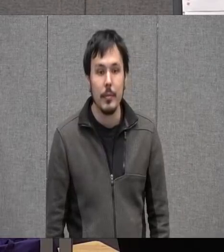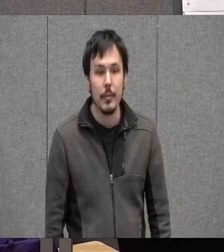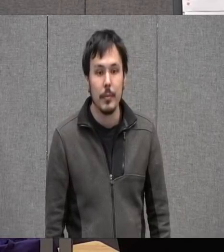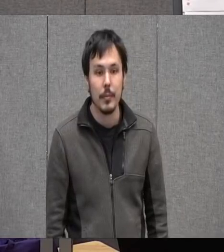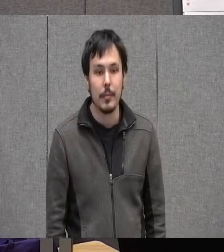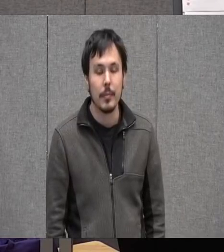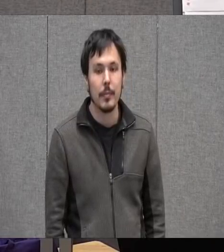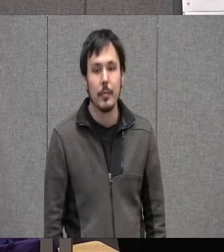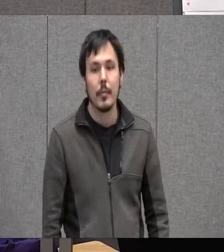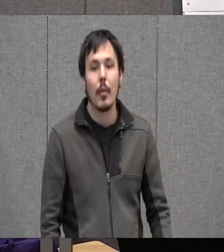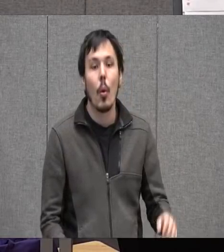For 1.856,